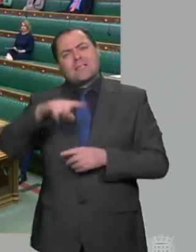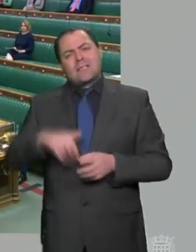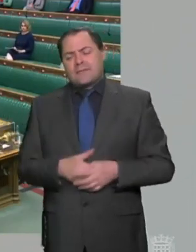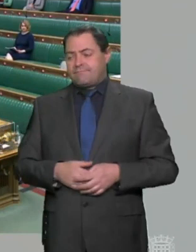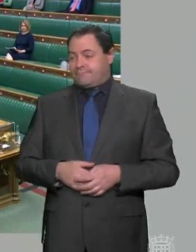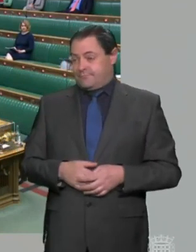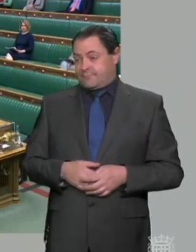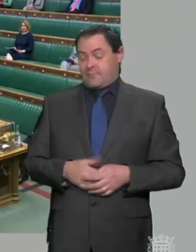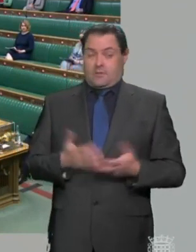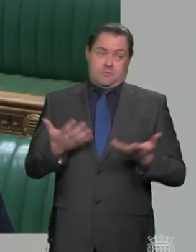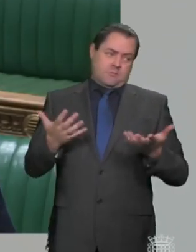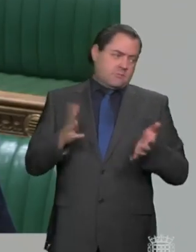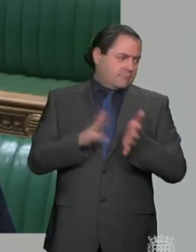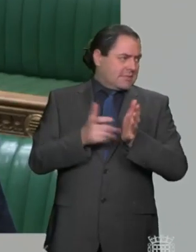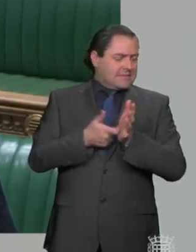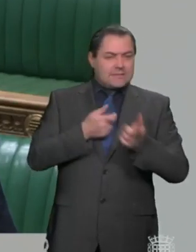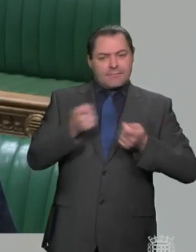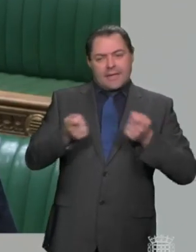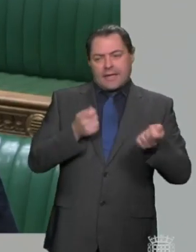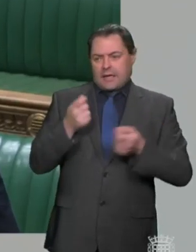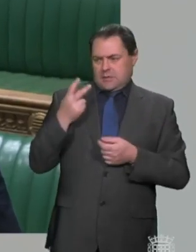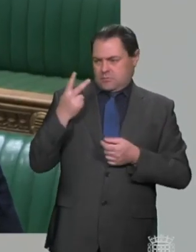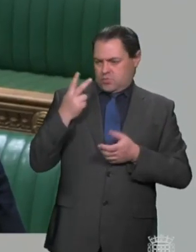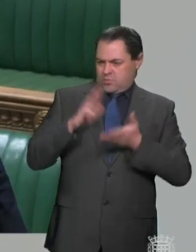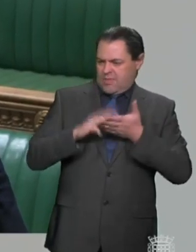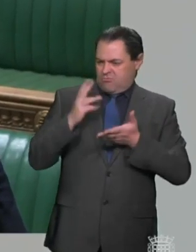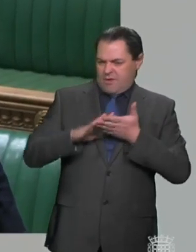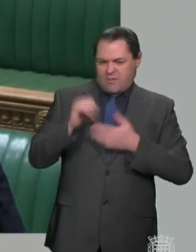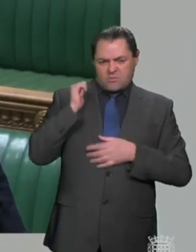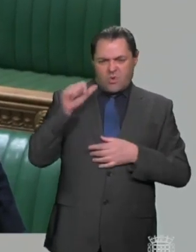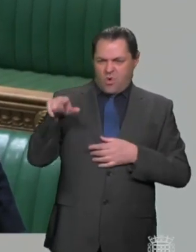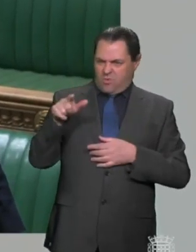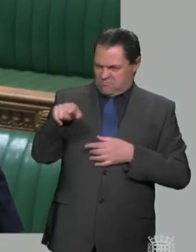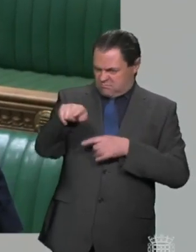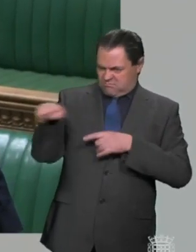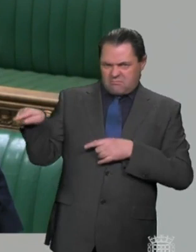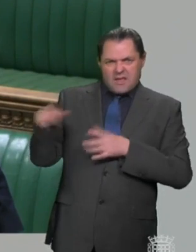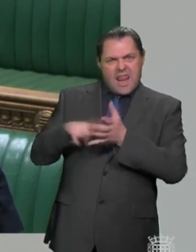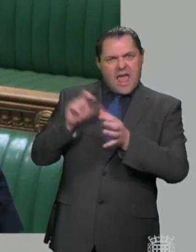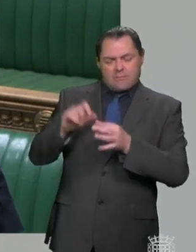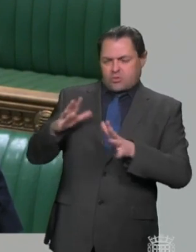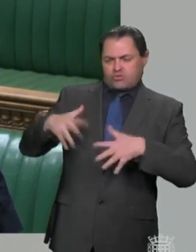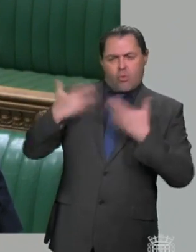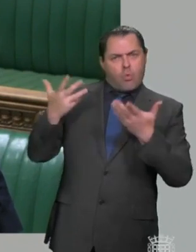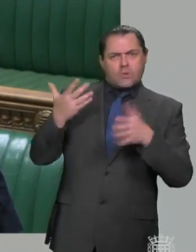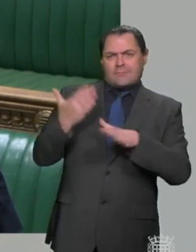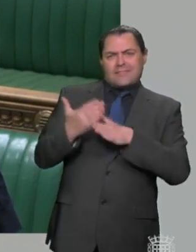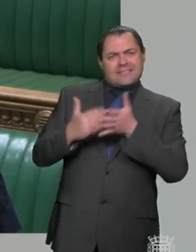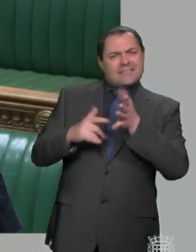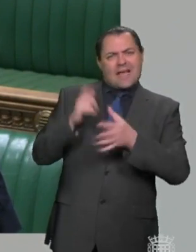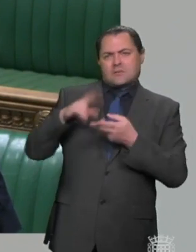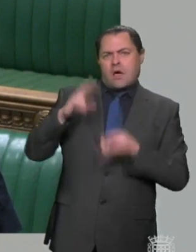It was only a few months ago that the Labour Front Benchers opposed the corporation tax increases we